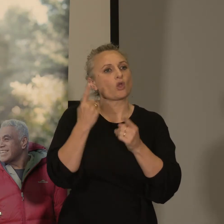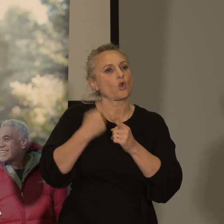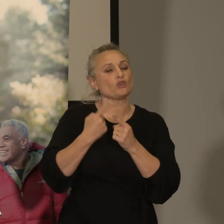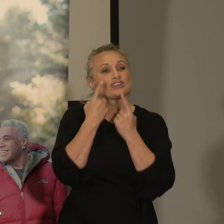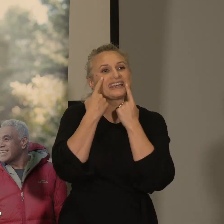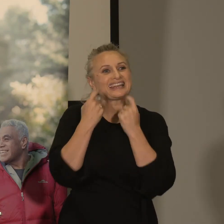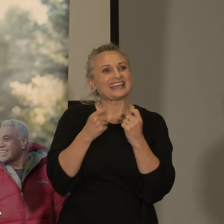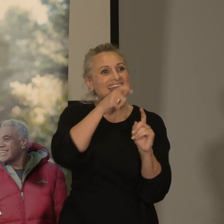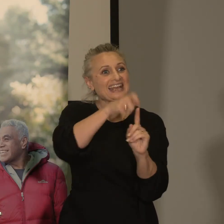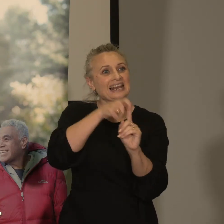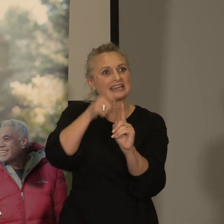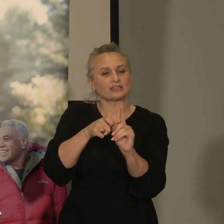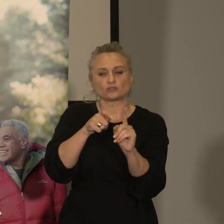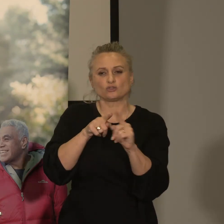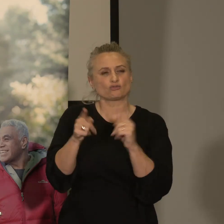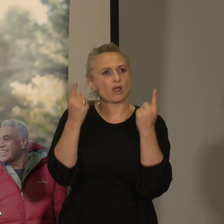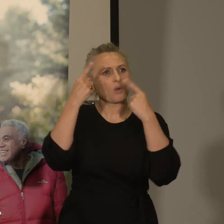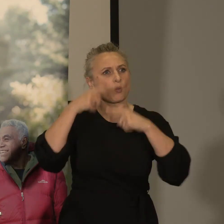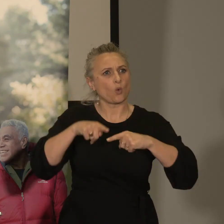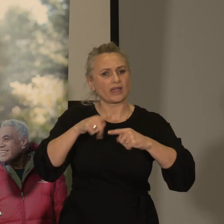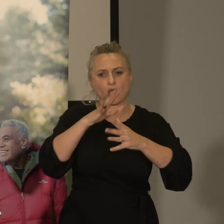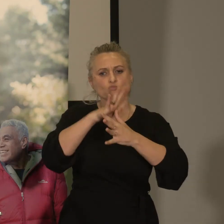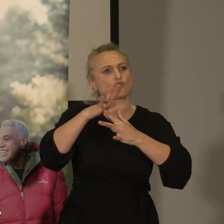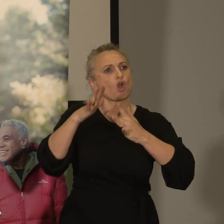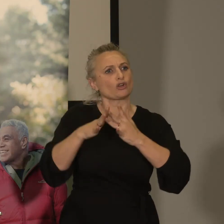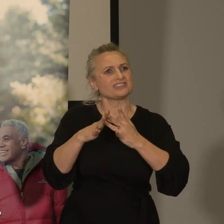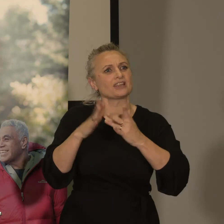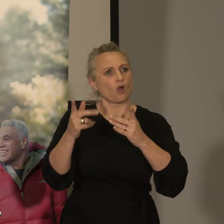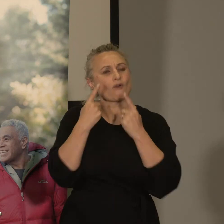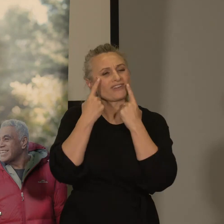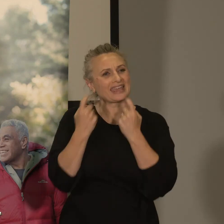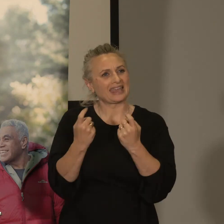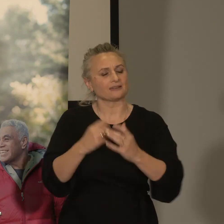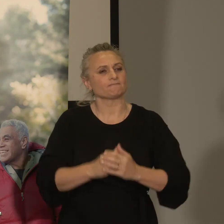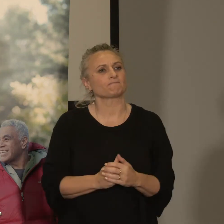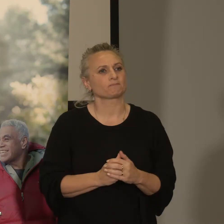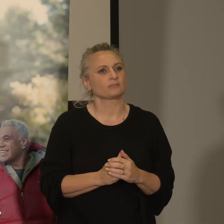working with our urgent care clinics to manage those with less serious patient needs.